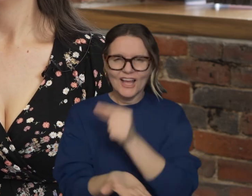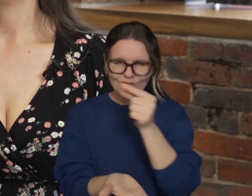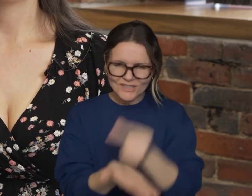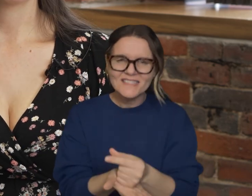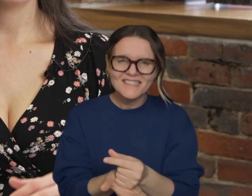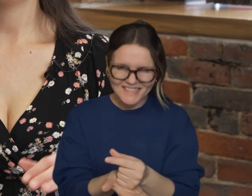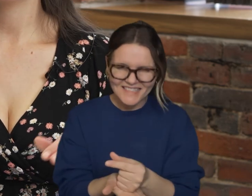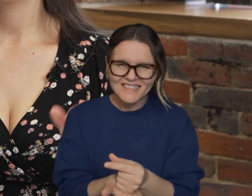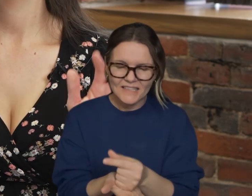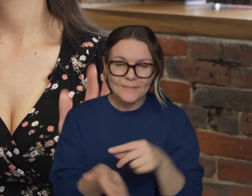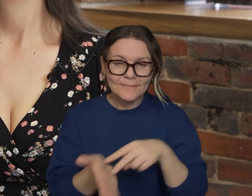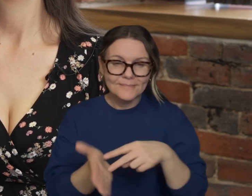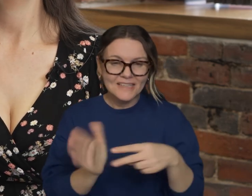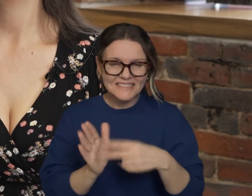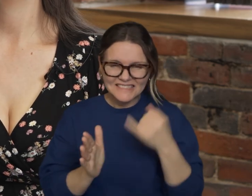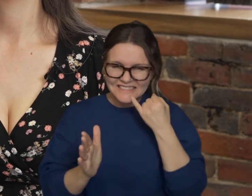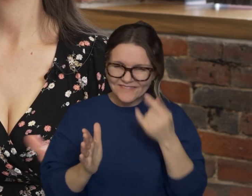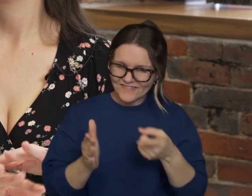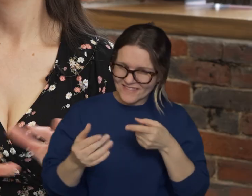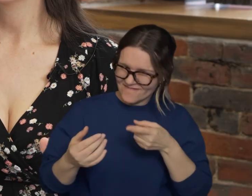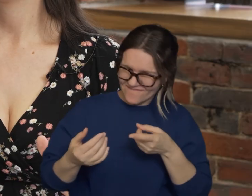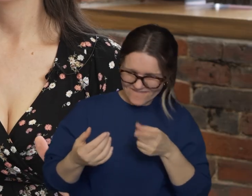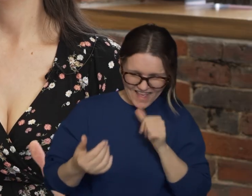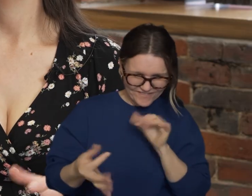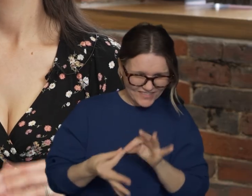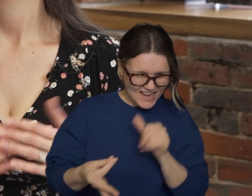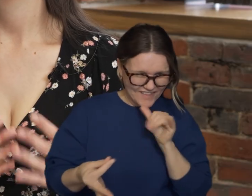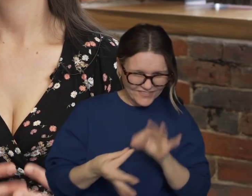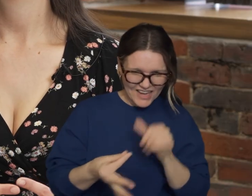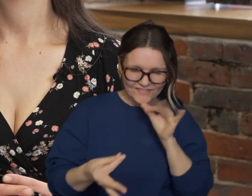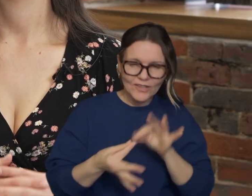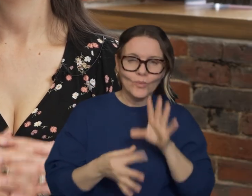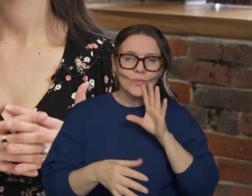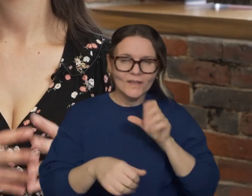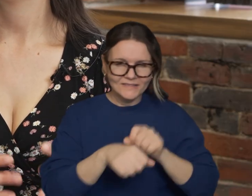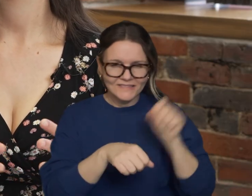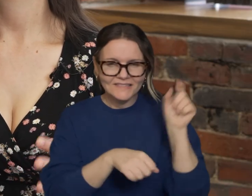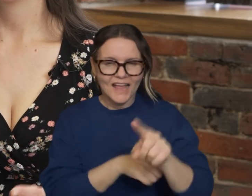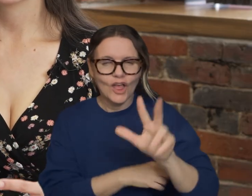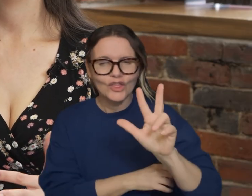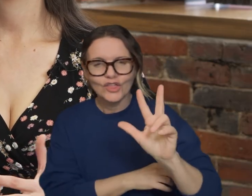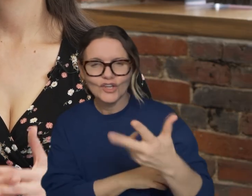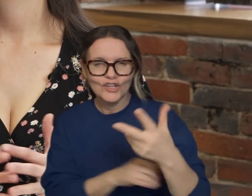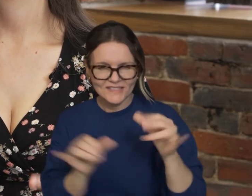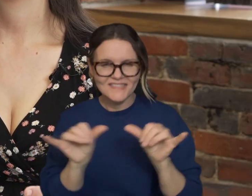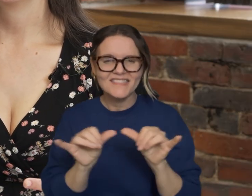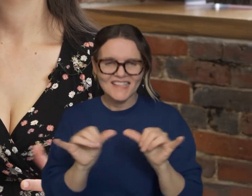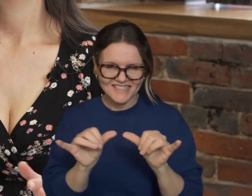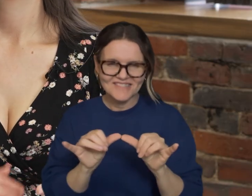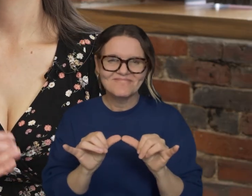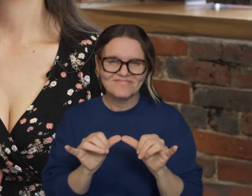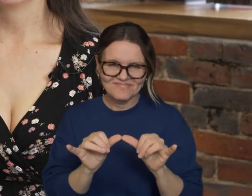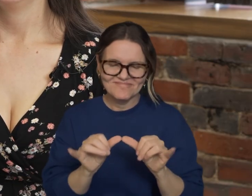so if the 24 and the 21 mm don't work for you they will send you a separate size to try for free